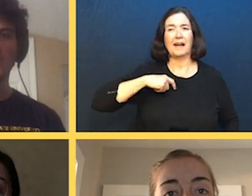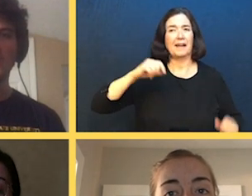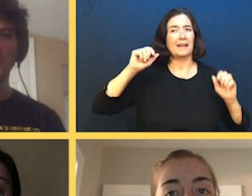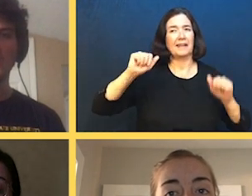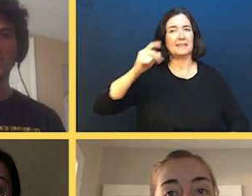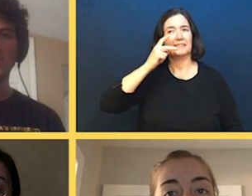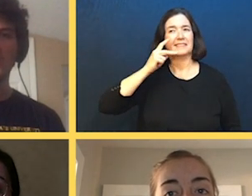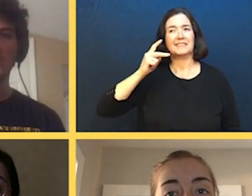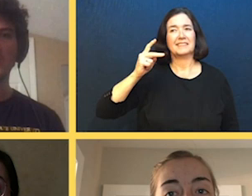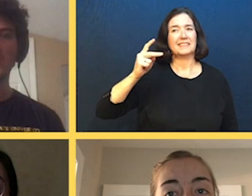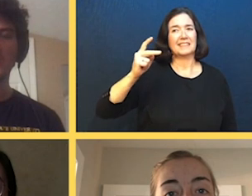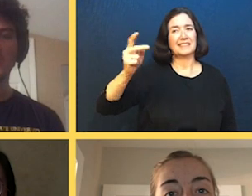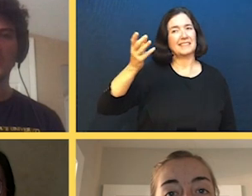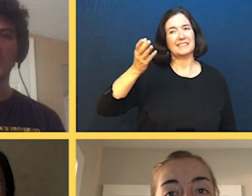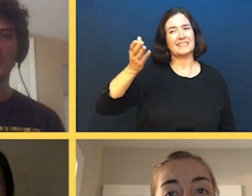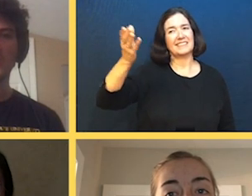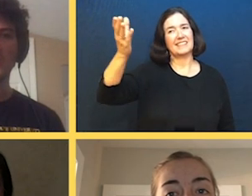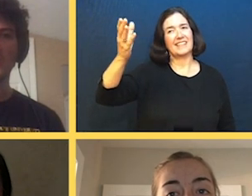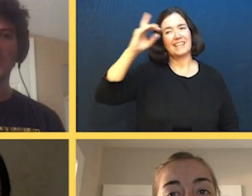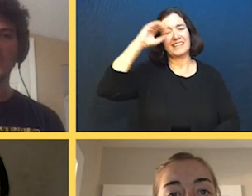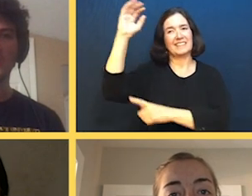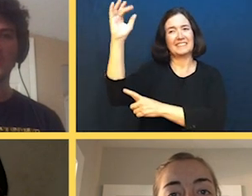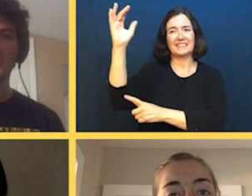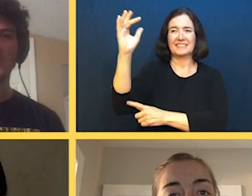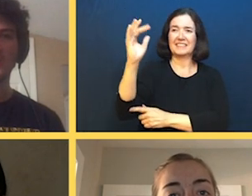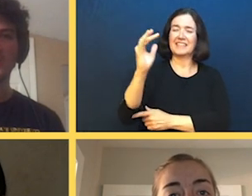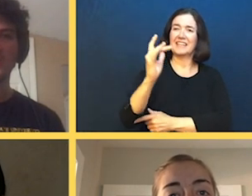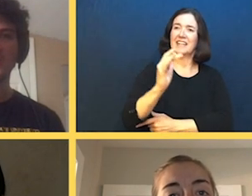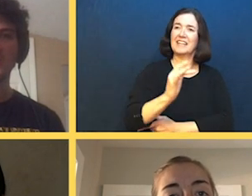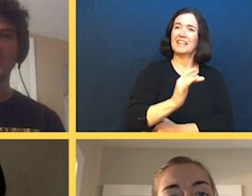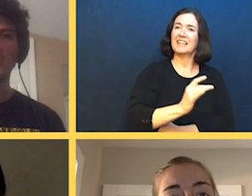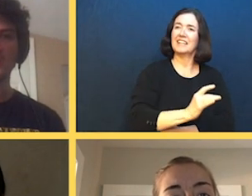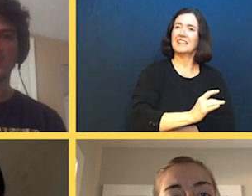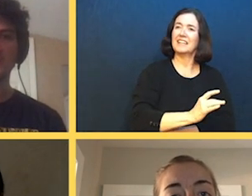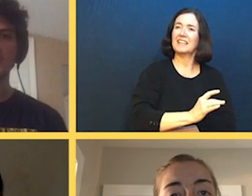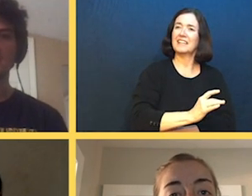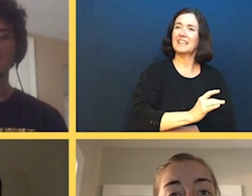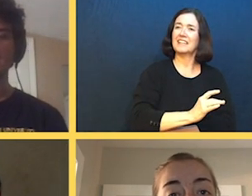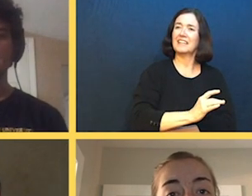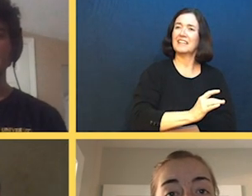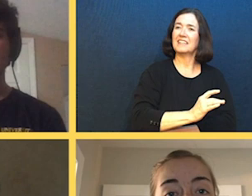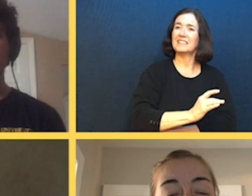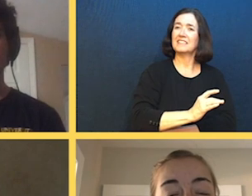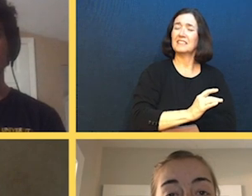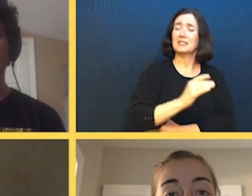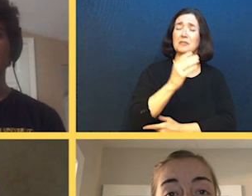I can see the light.